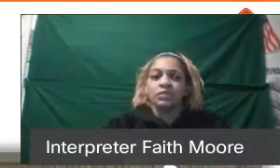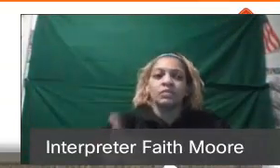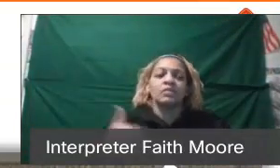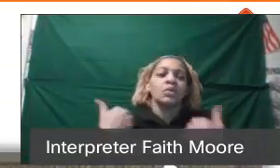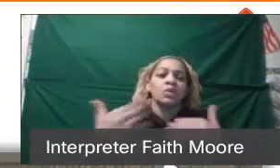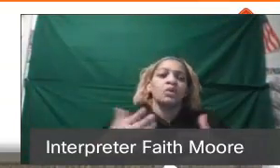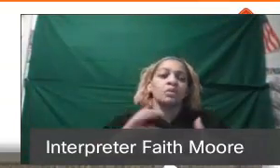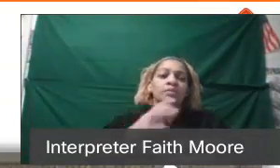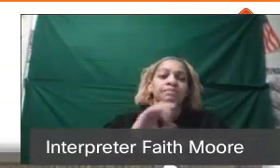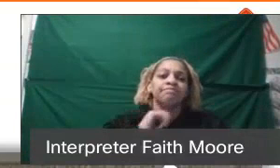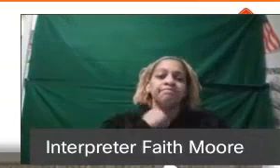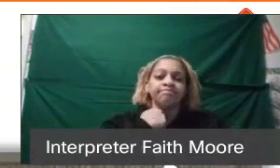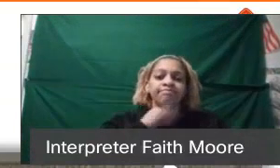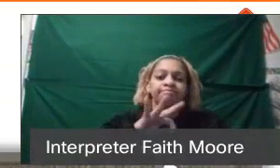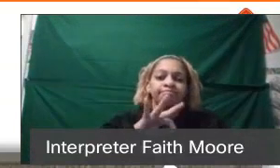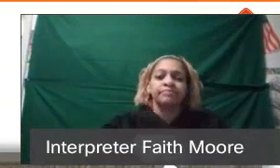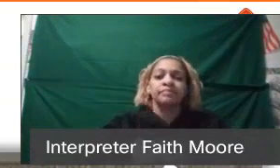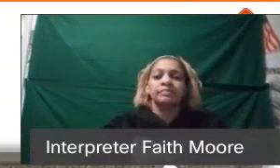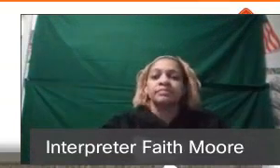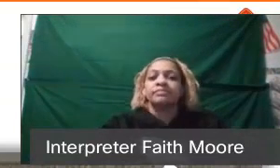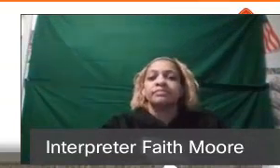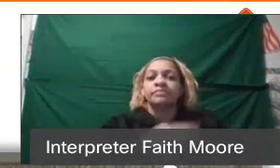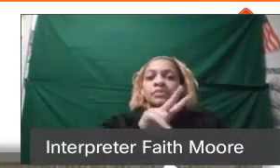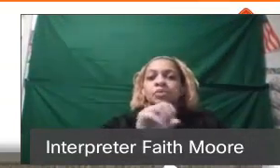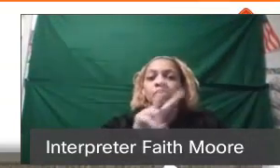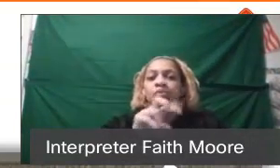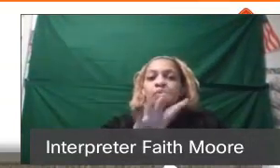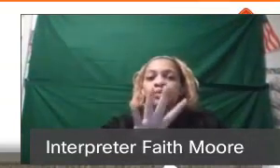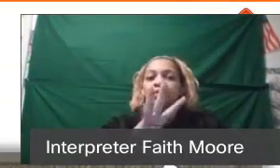You are now unmuted.